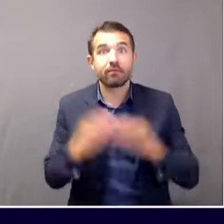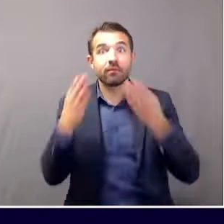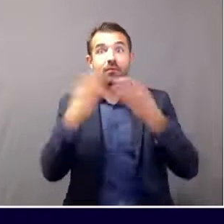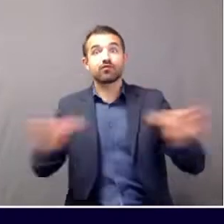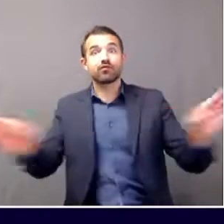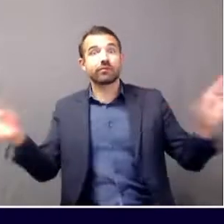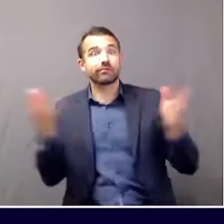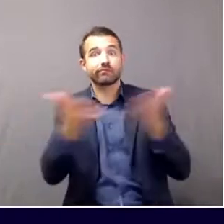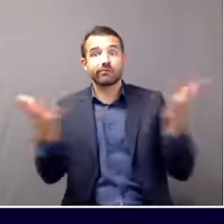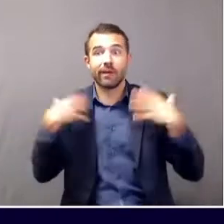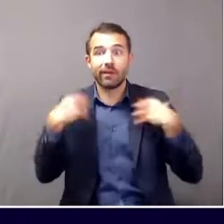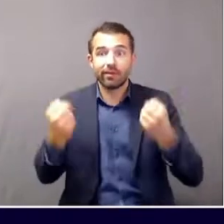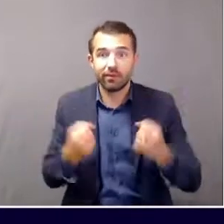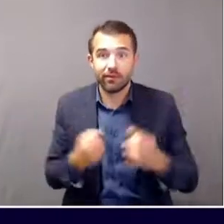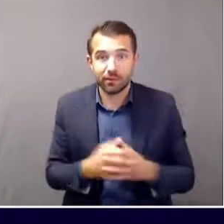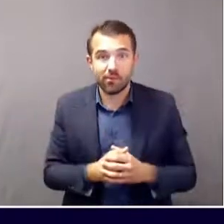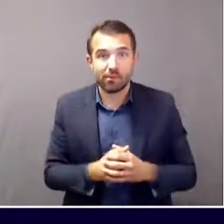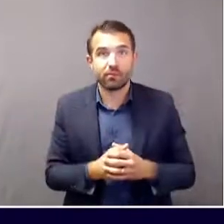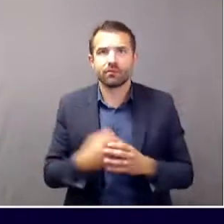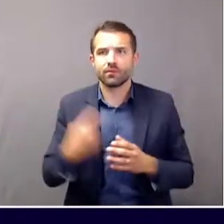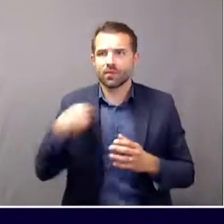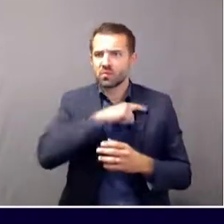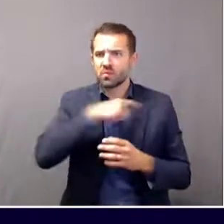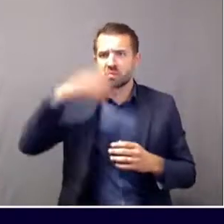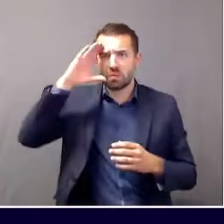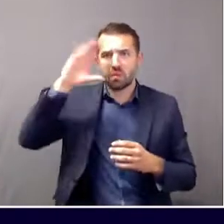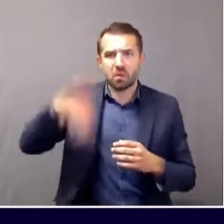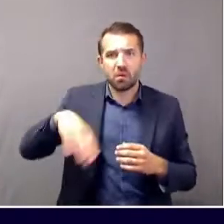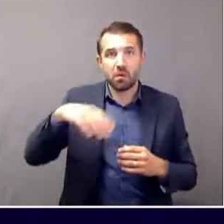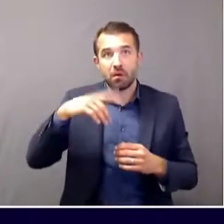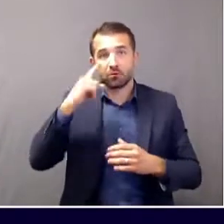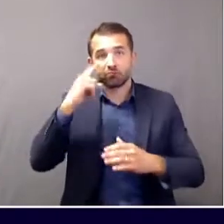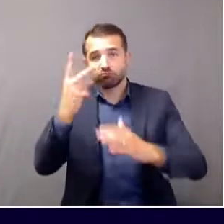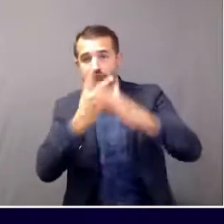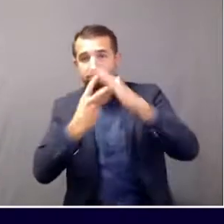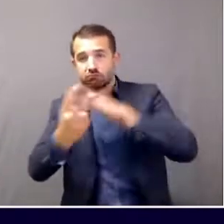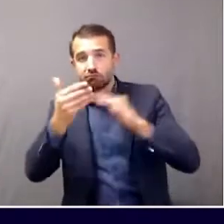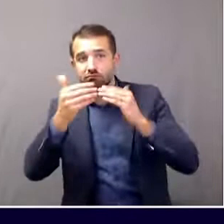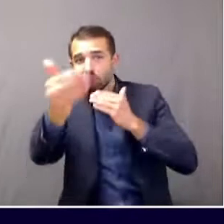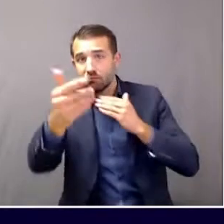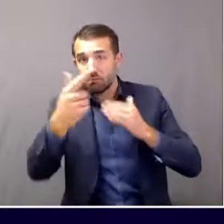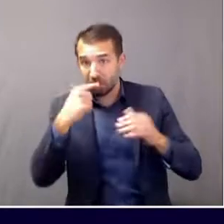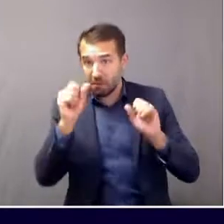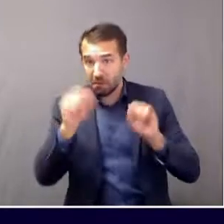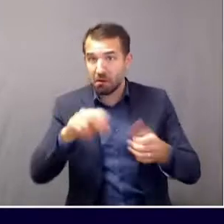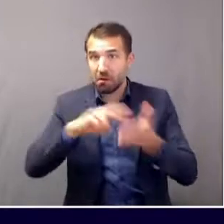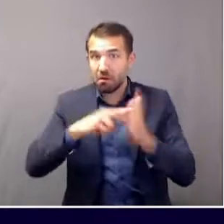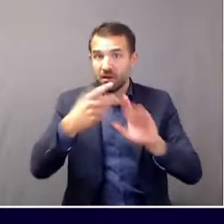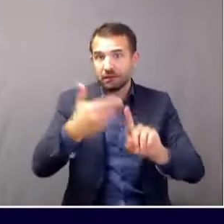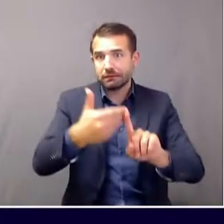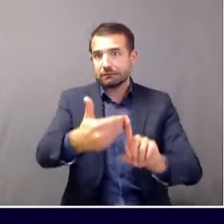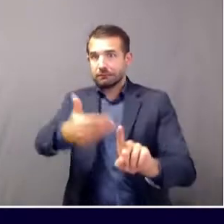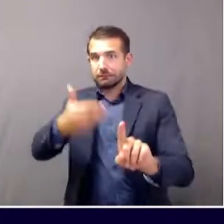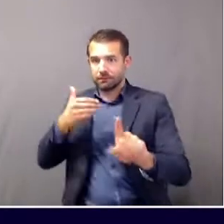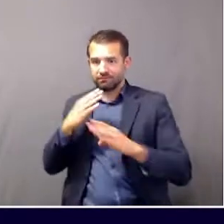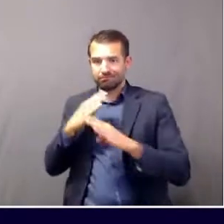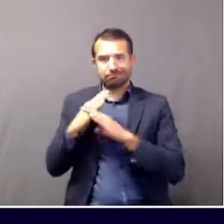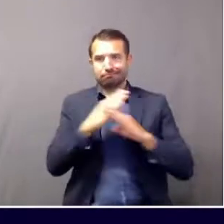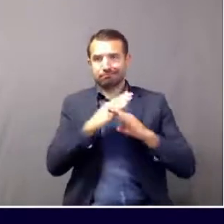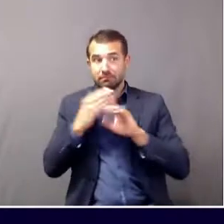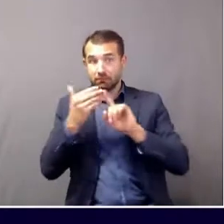is that what's predictable